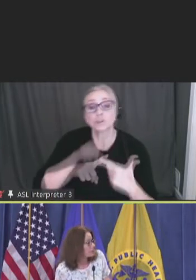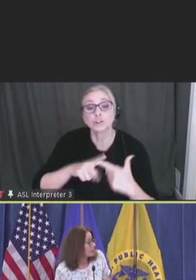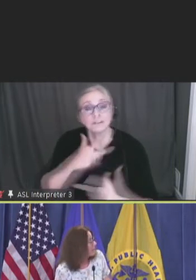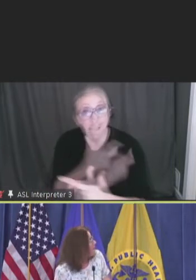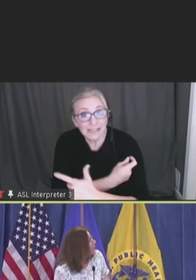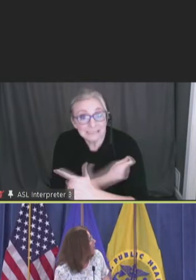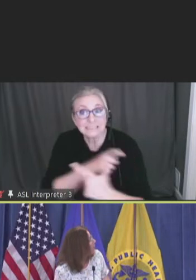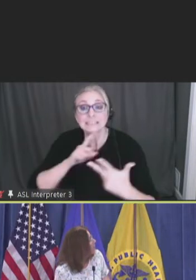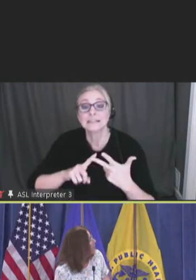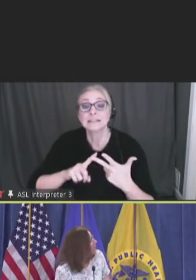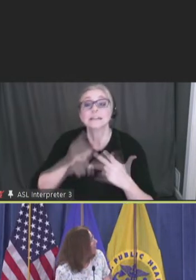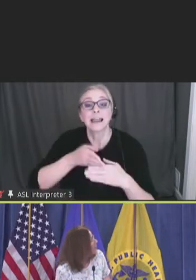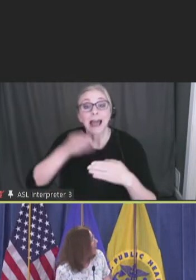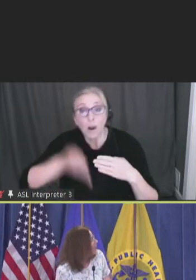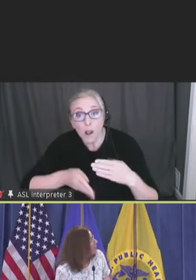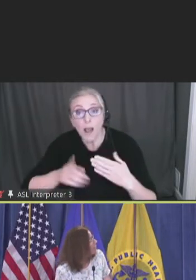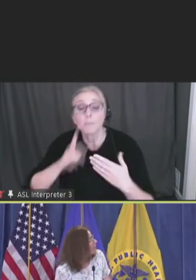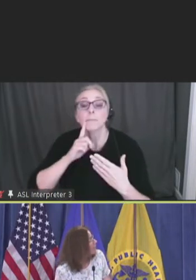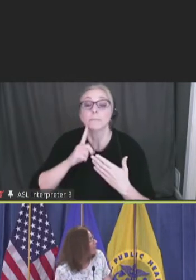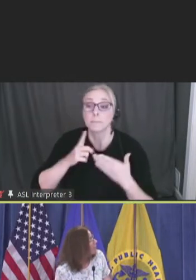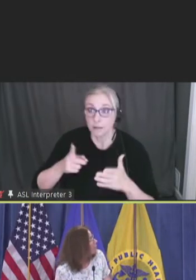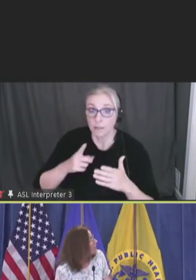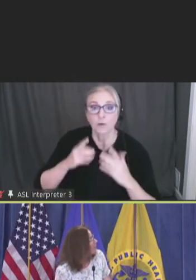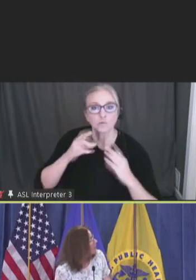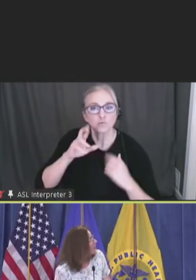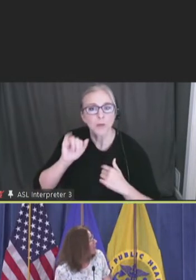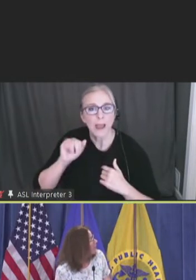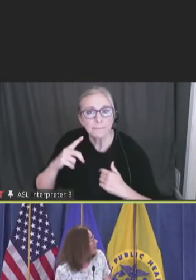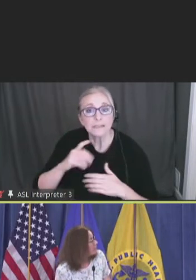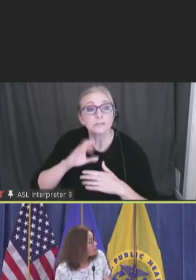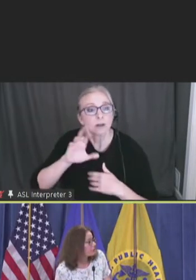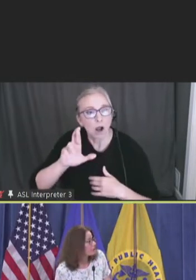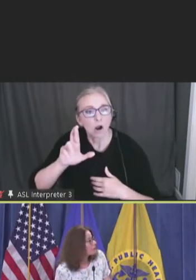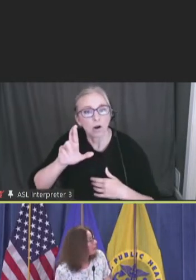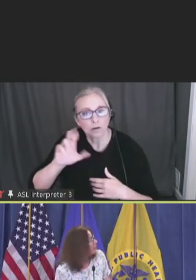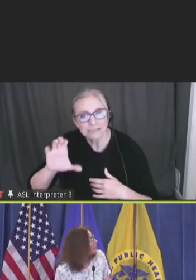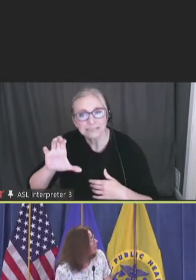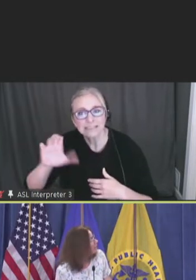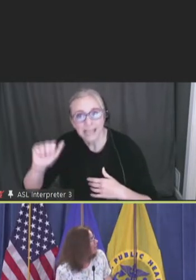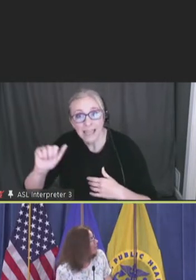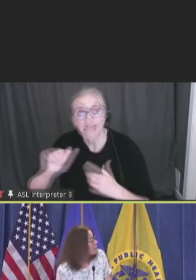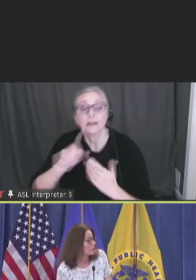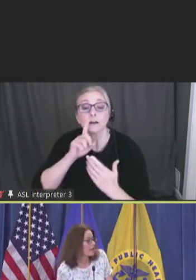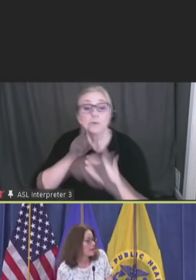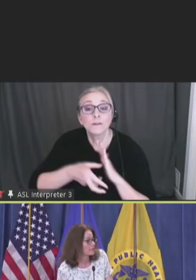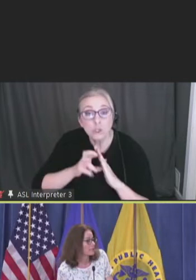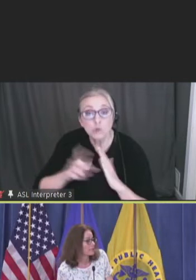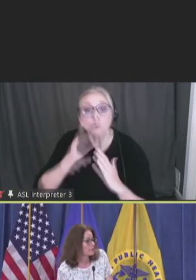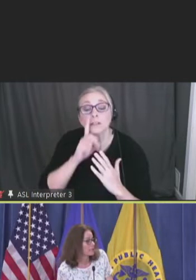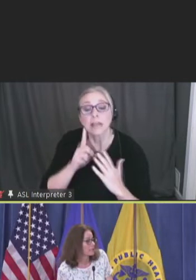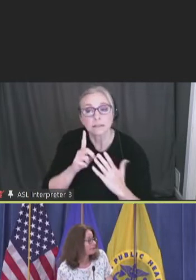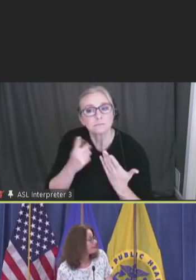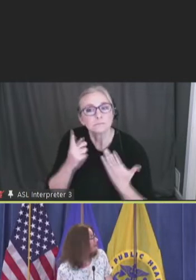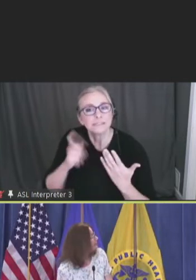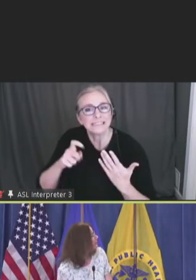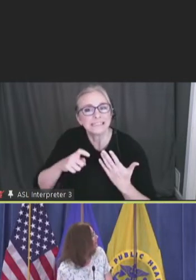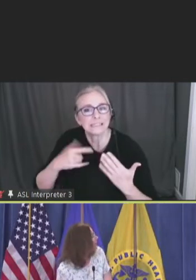and outcomes, allowing rapid chart reviews to obtain additional clinical information as needed.